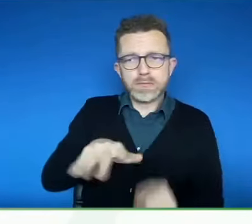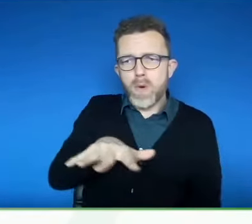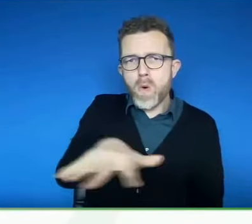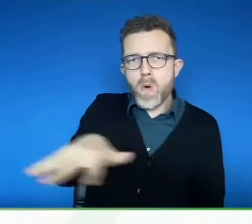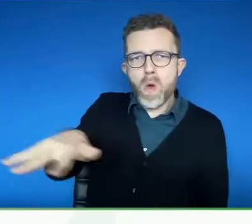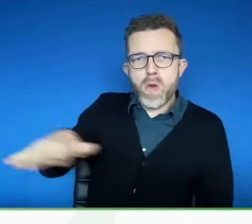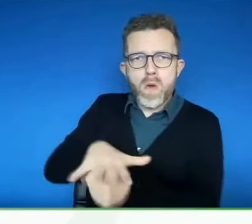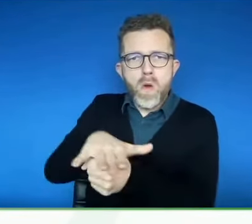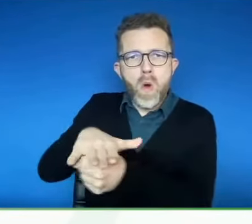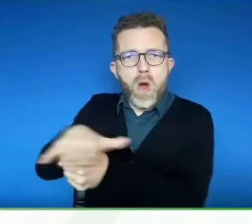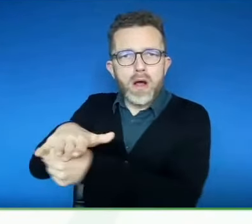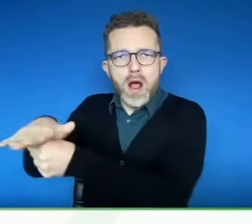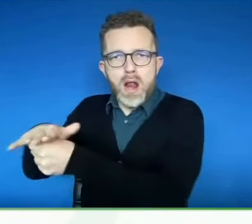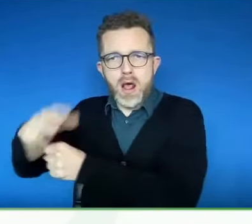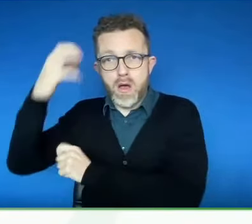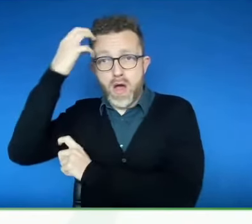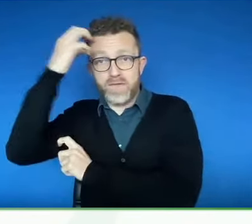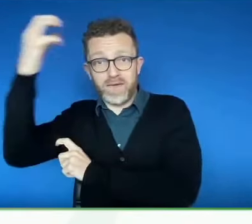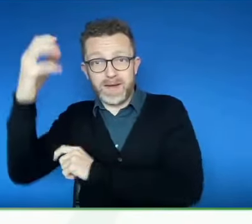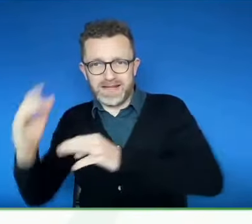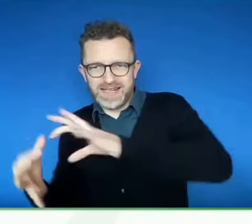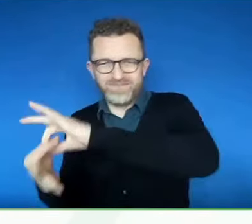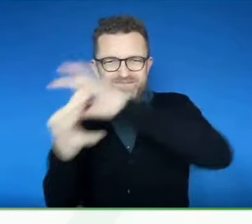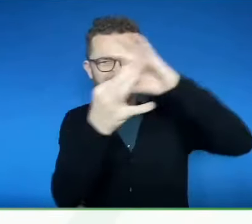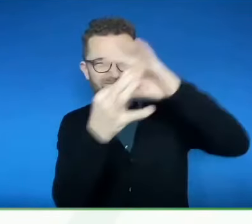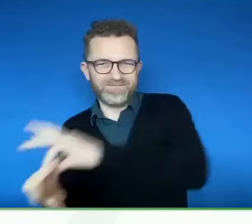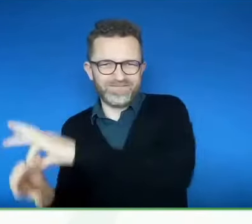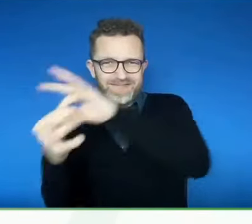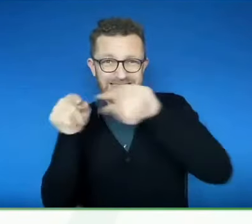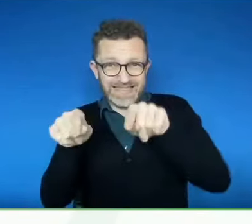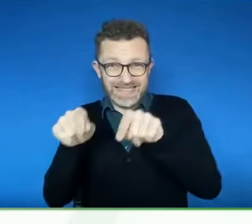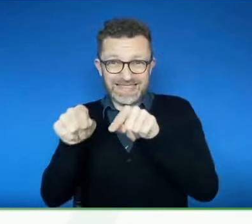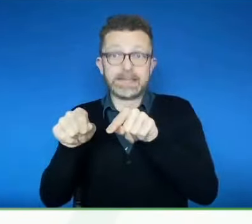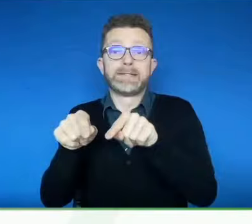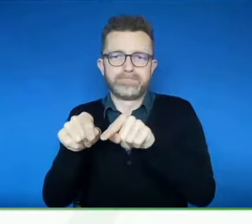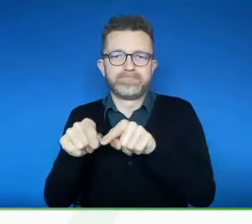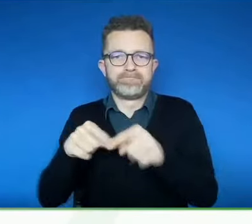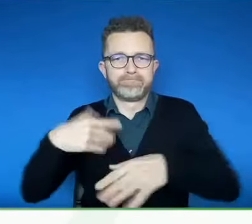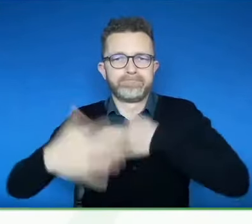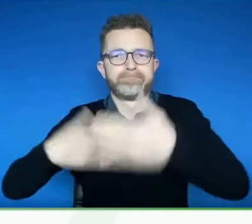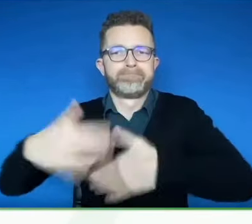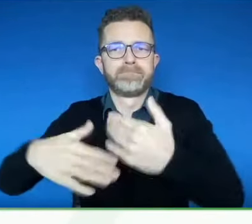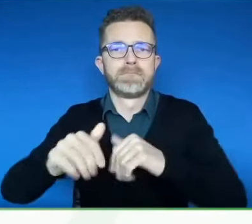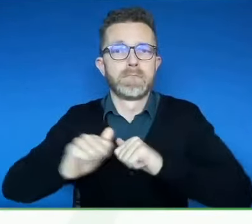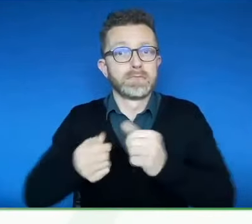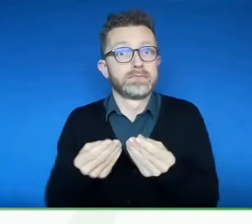quality of implementation. So, one of the issues that we want to address within this program is…